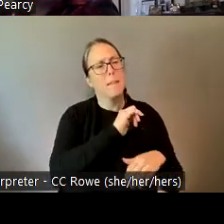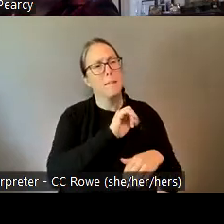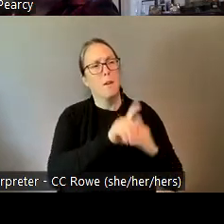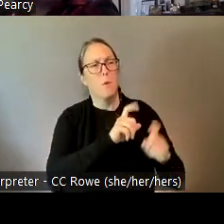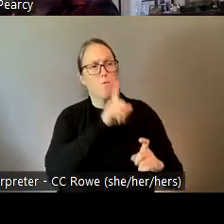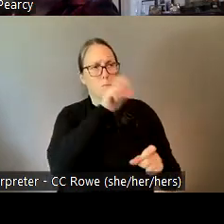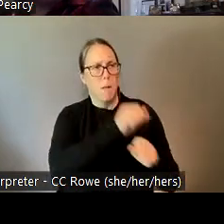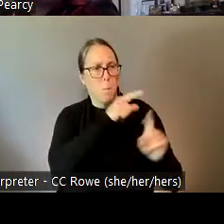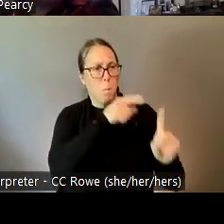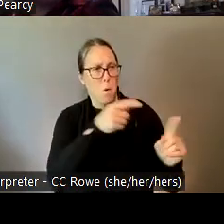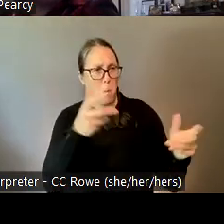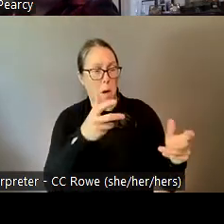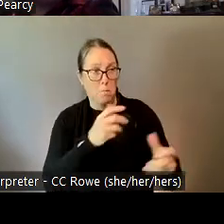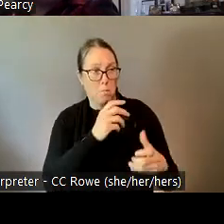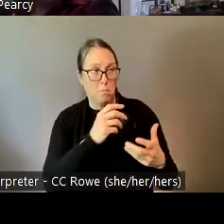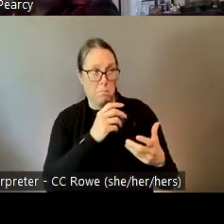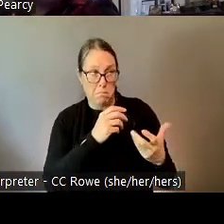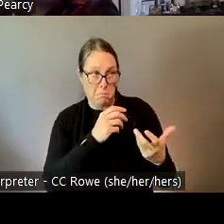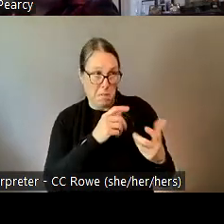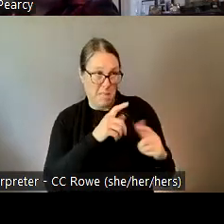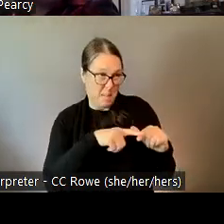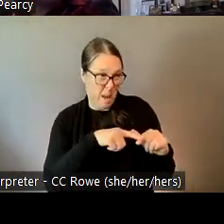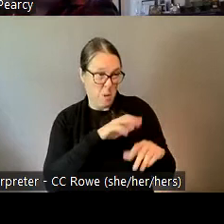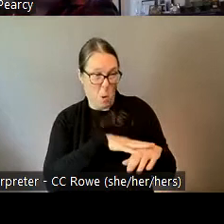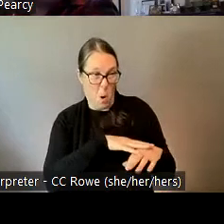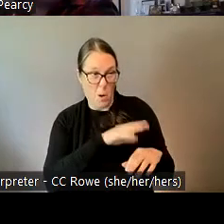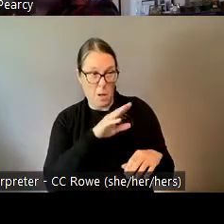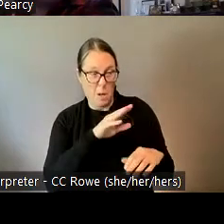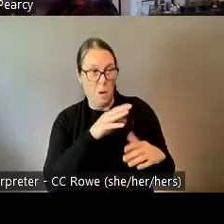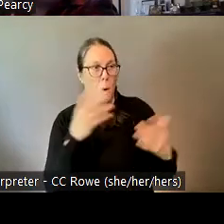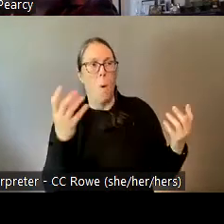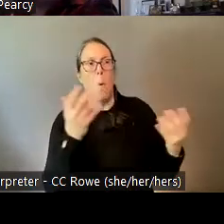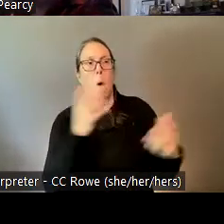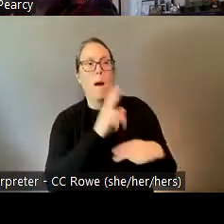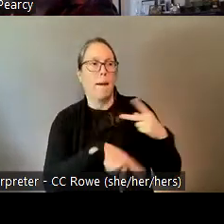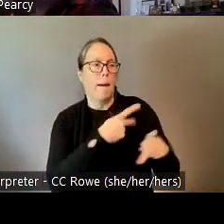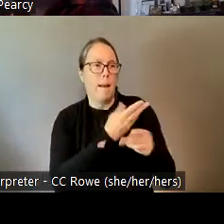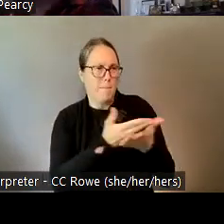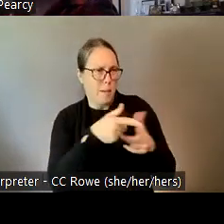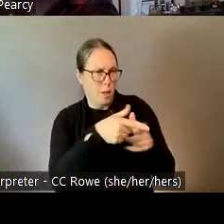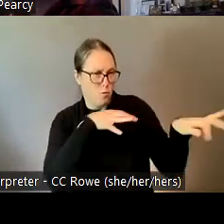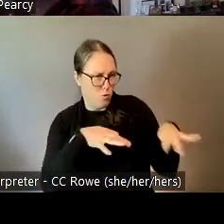does the type of alt text differ on the medium? Like if you were to include alt text for something for the MFA